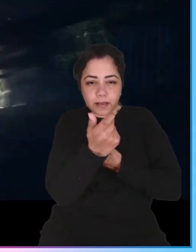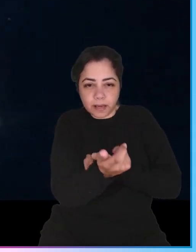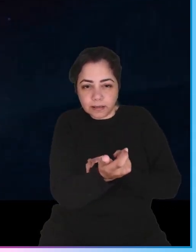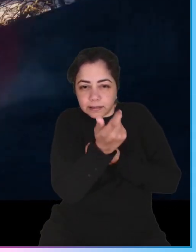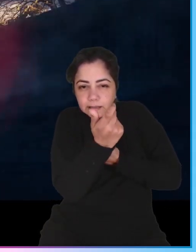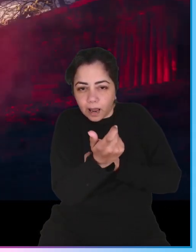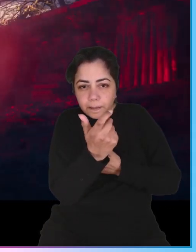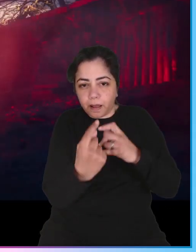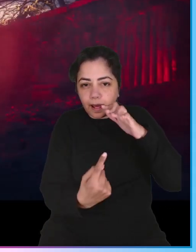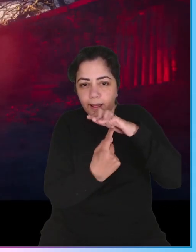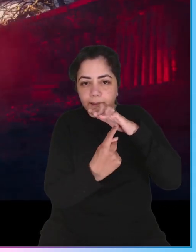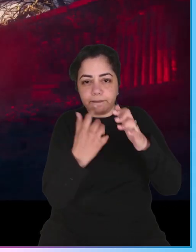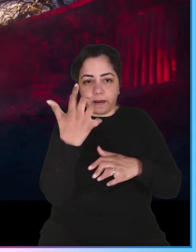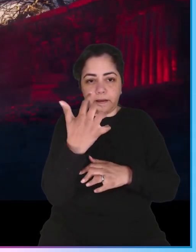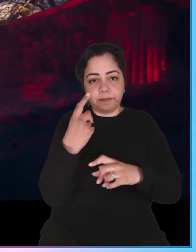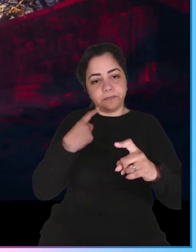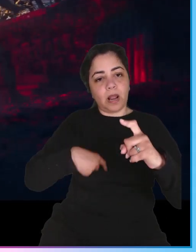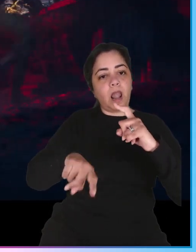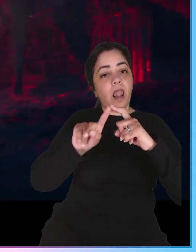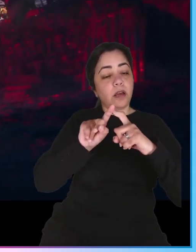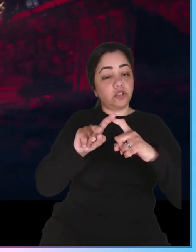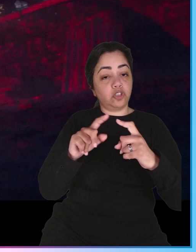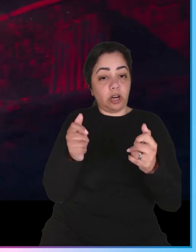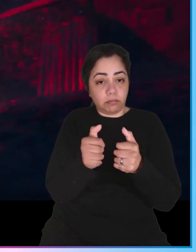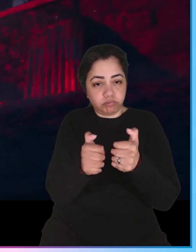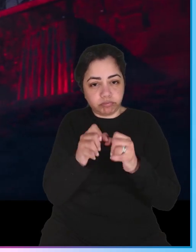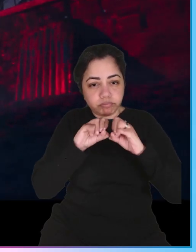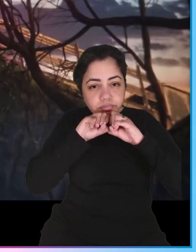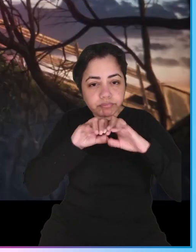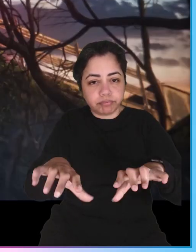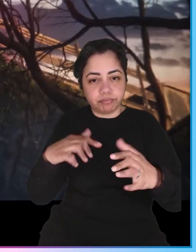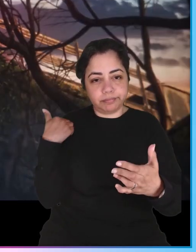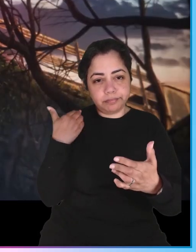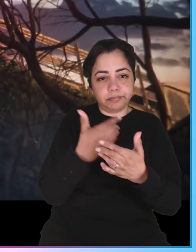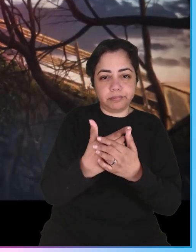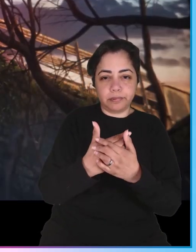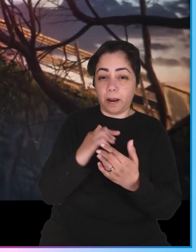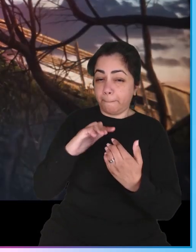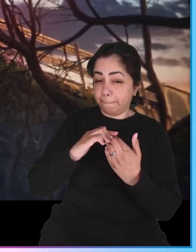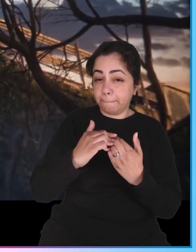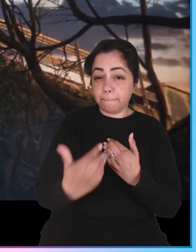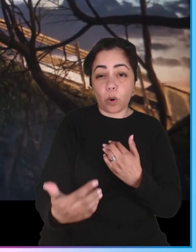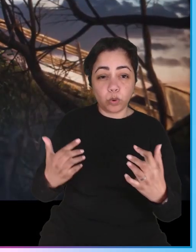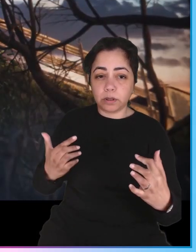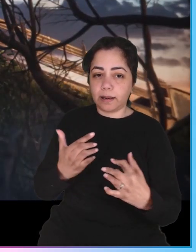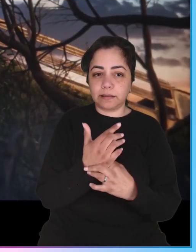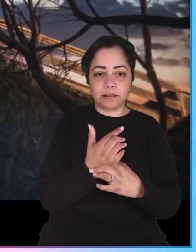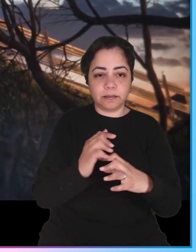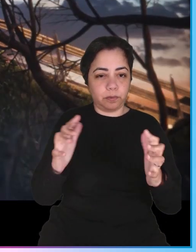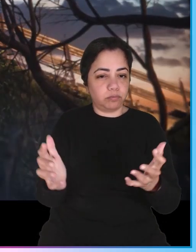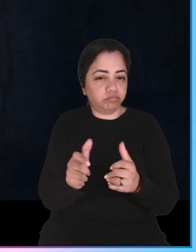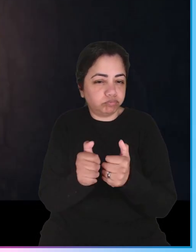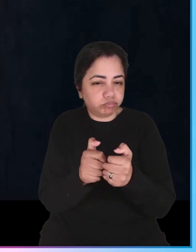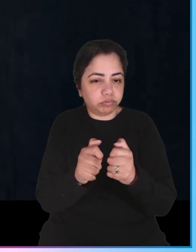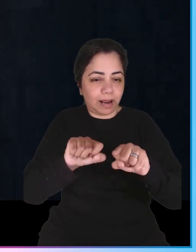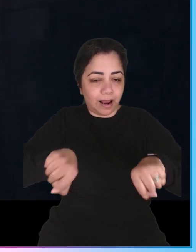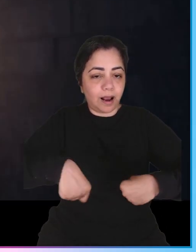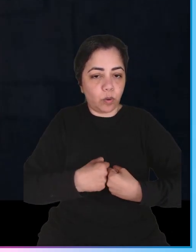One of our core pillars of the game is being able to play your own way as we believe that anyone can be an elite. I joined at the end of the project